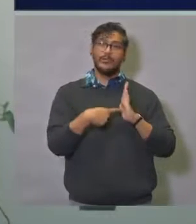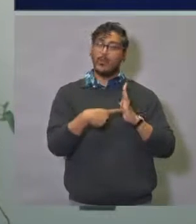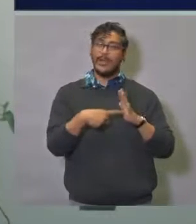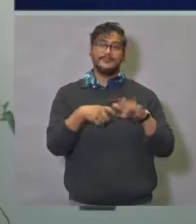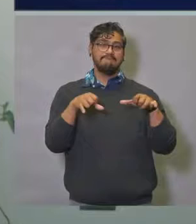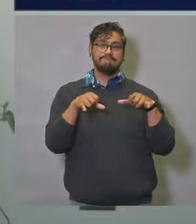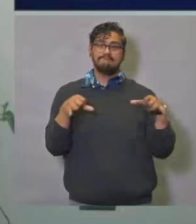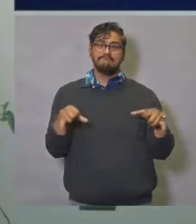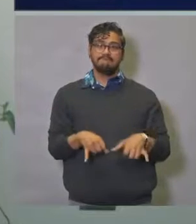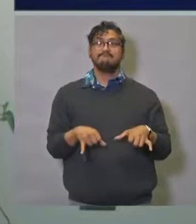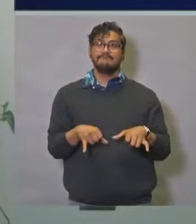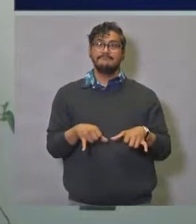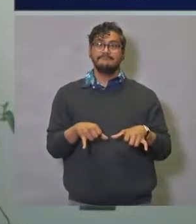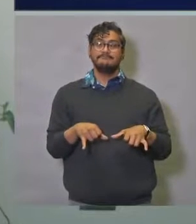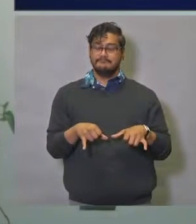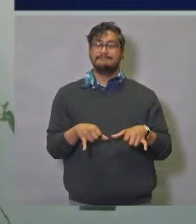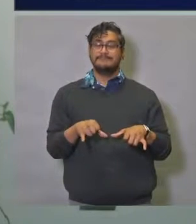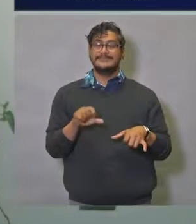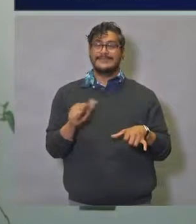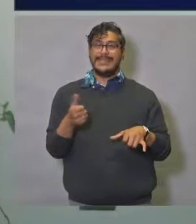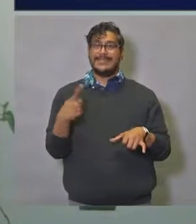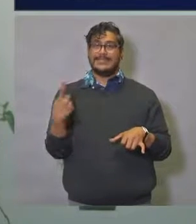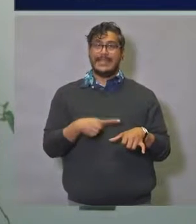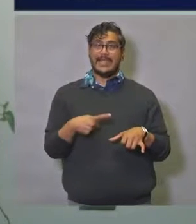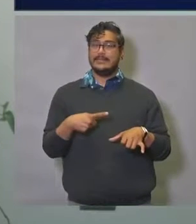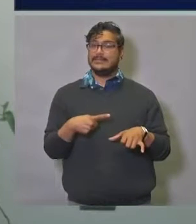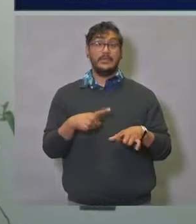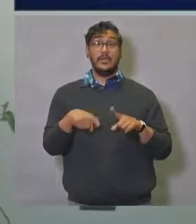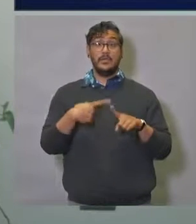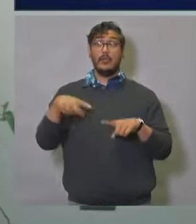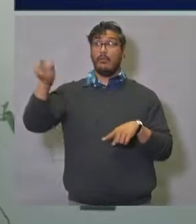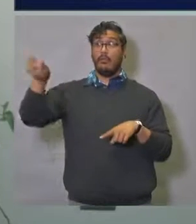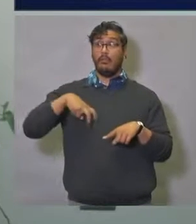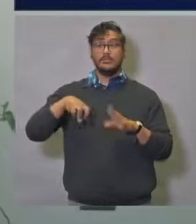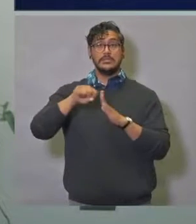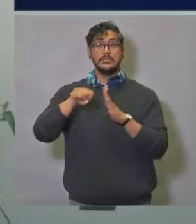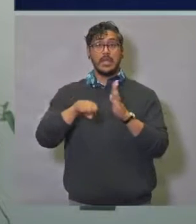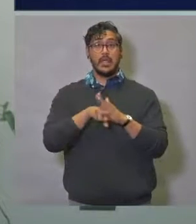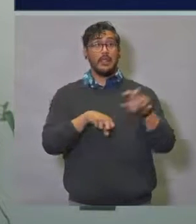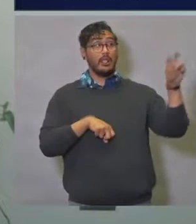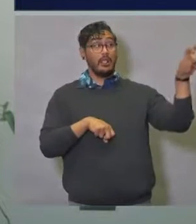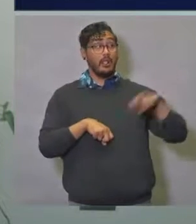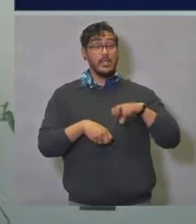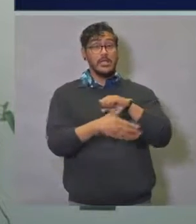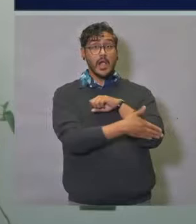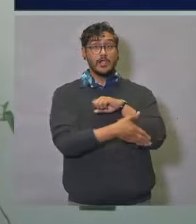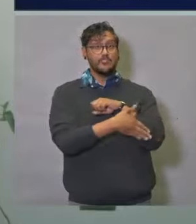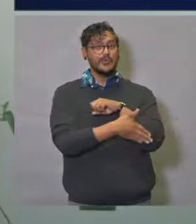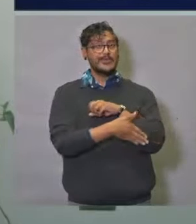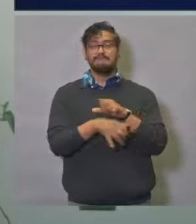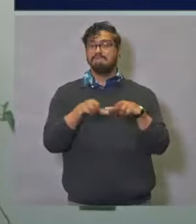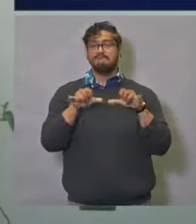THOSE RETURNING TO LA COUNTY, PLEASE NOTE, YOU ARE STILL REQUIRED THE SELF-QUARANTINE FOR 10 DAYS AFTER YOU RETURN FROM